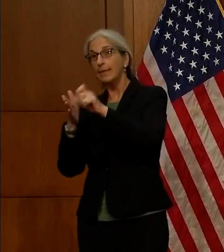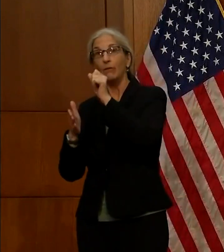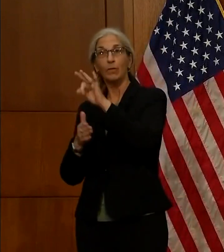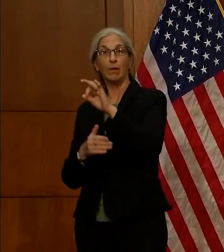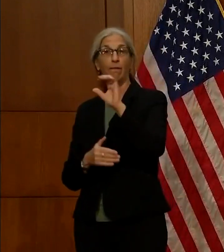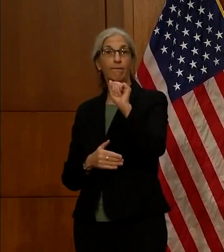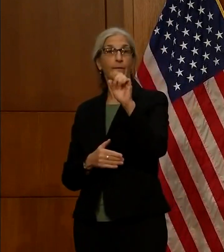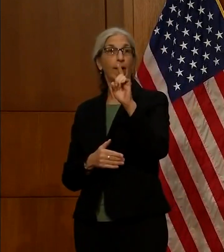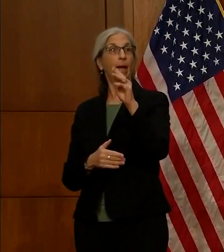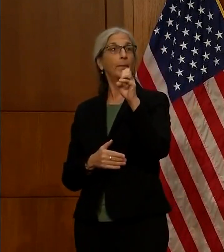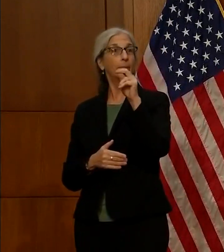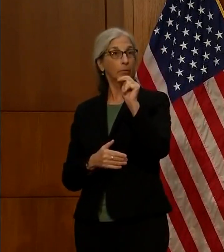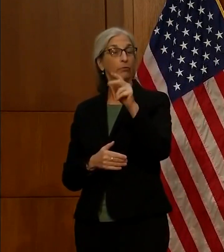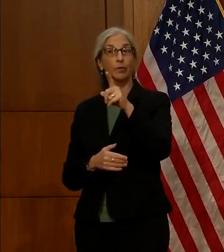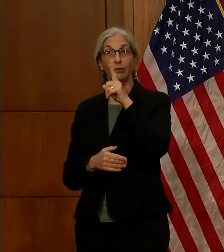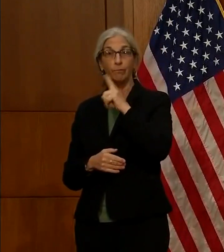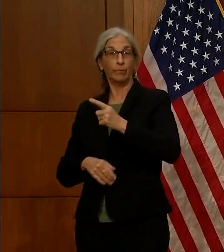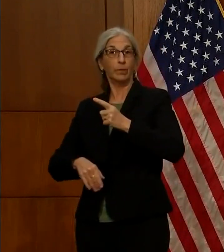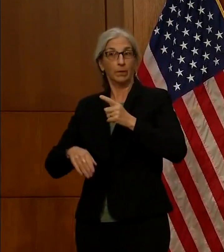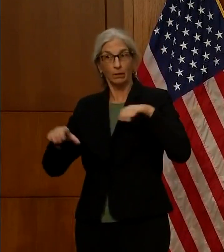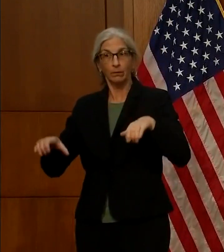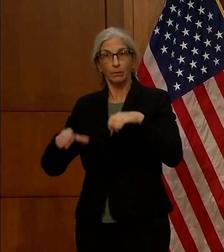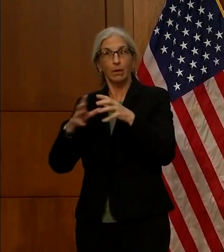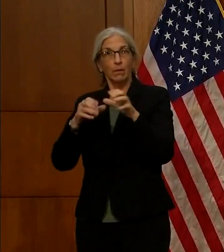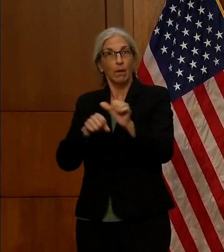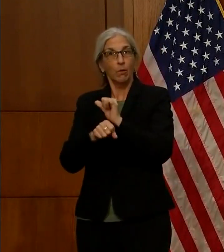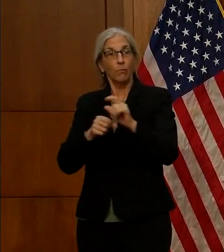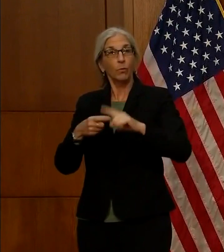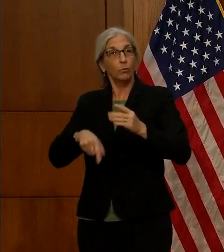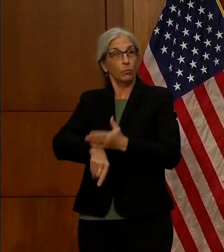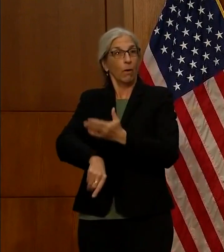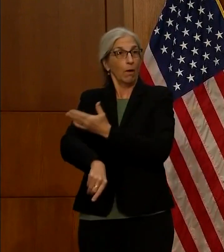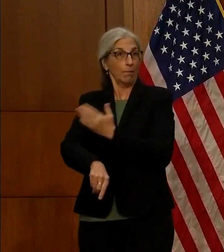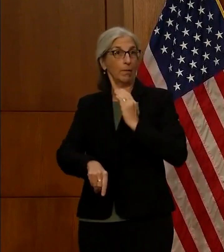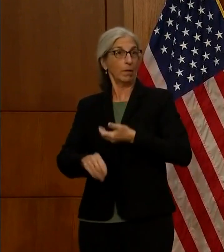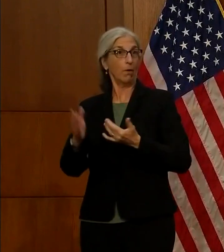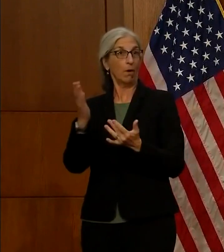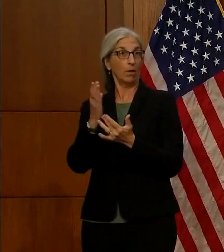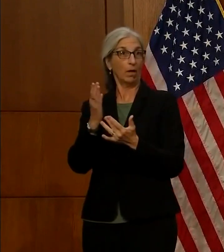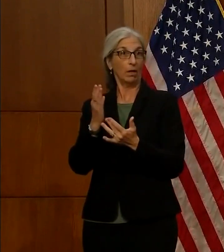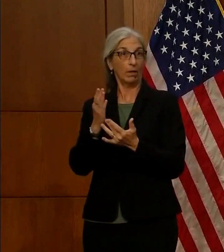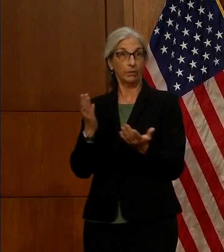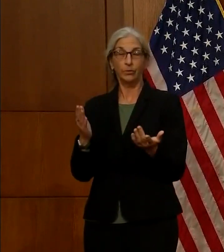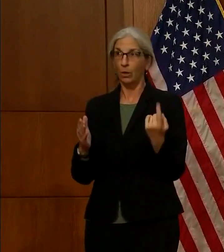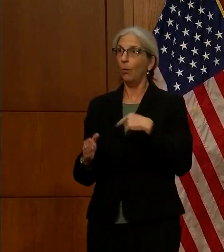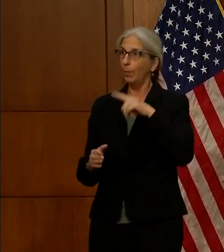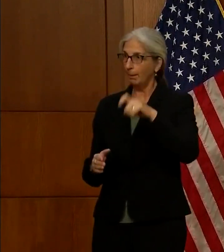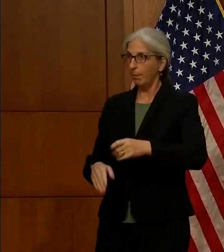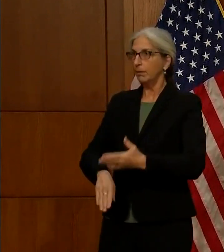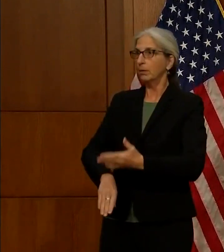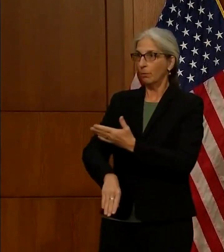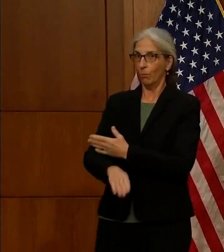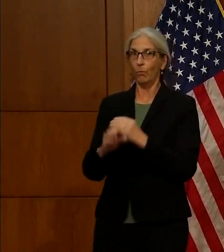SECTOR OF ADMINISTRATION HAS DONE A GOOD JOB. UPDATING OUR TECHNOLOGY OBVIOUSLY WE STILL